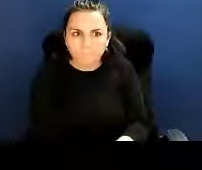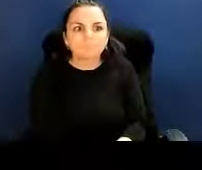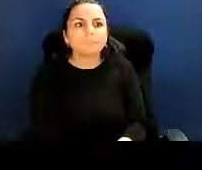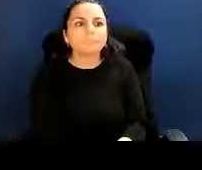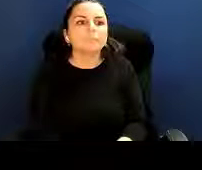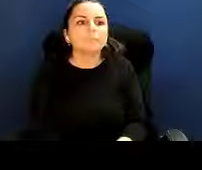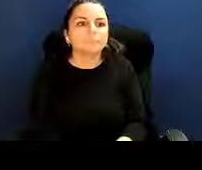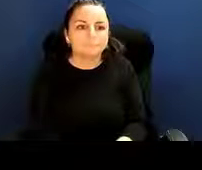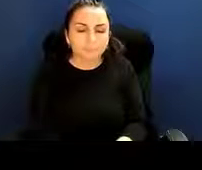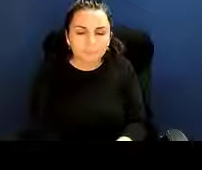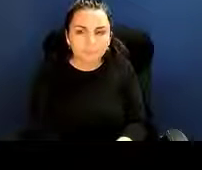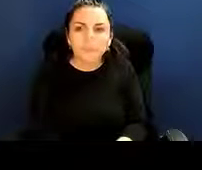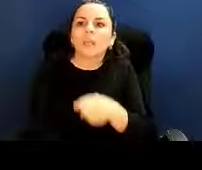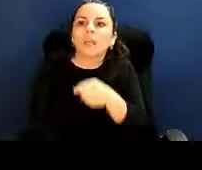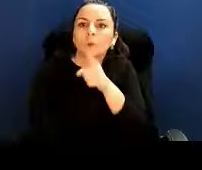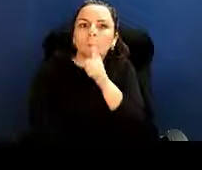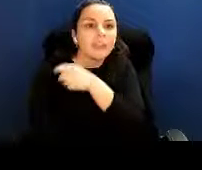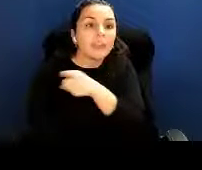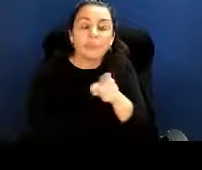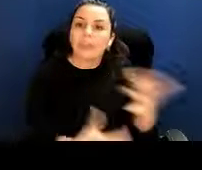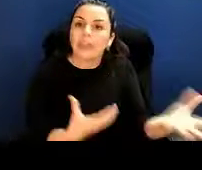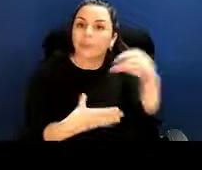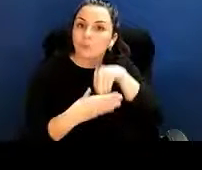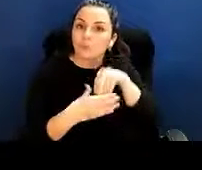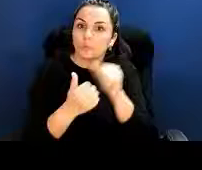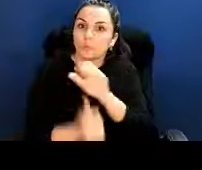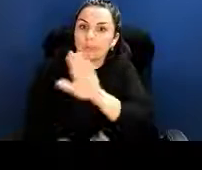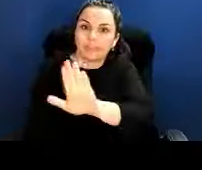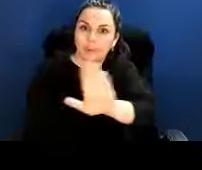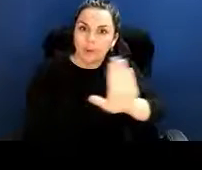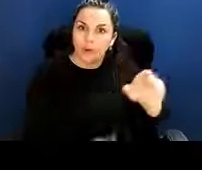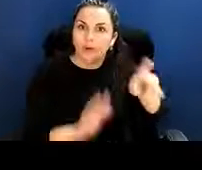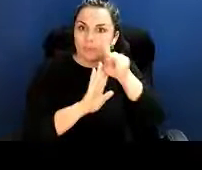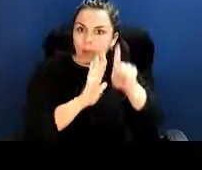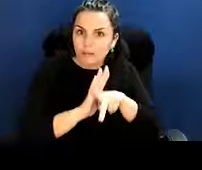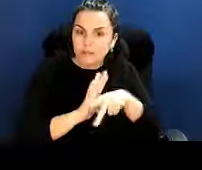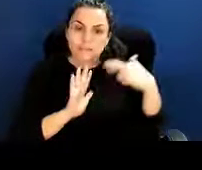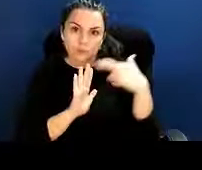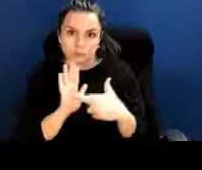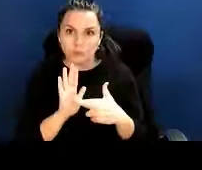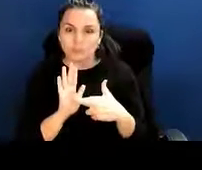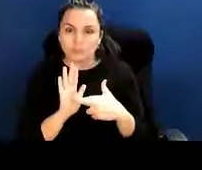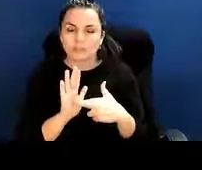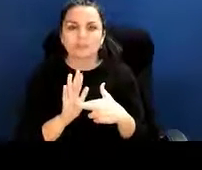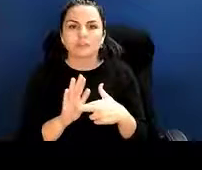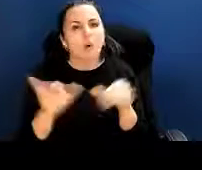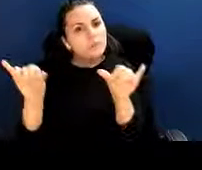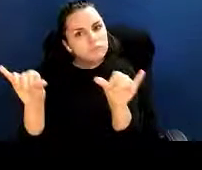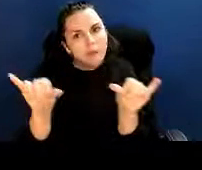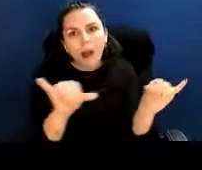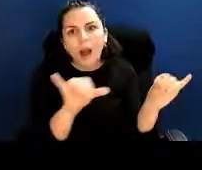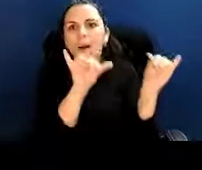codified them in their respective regulations as well. So that's why it's called the common rule,